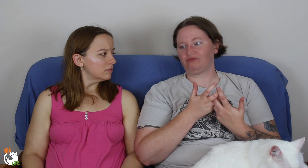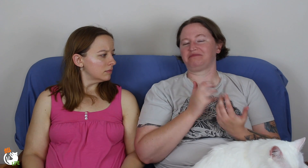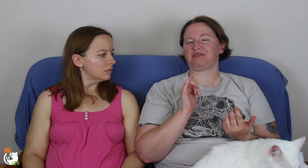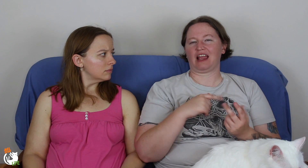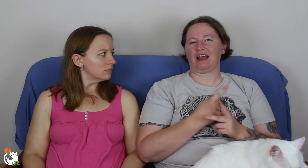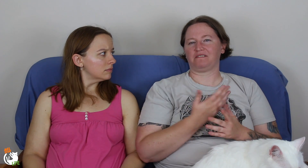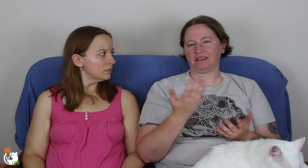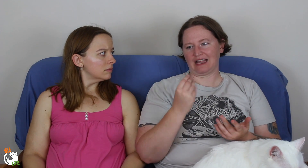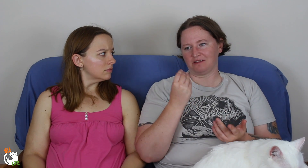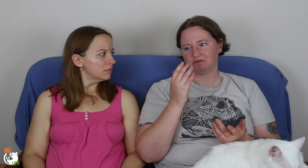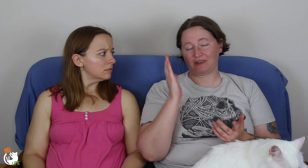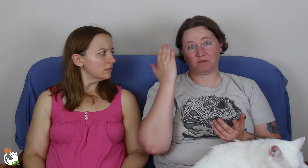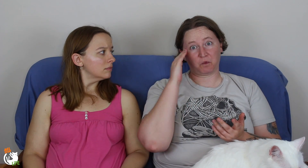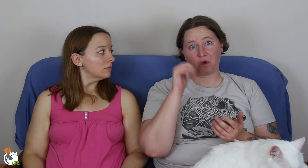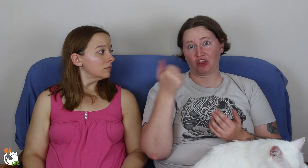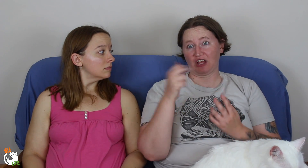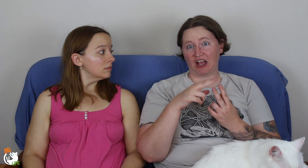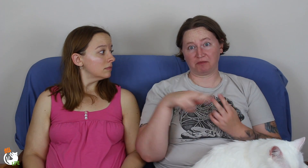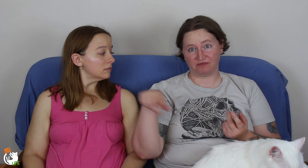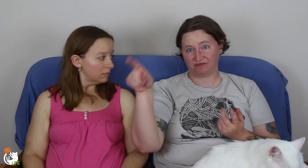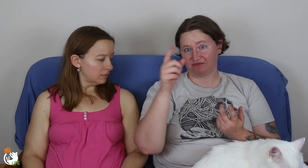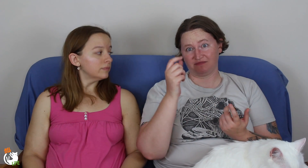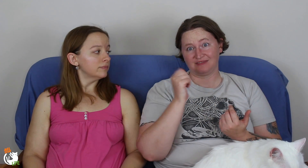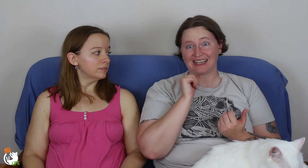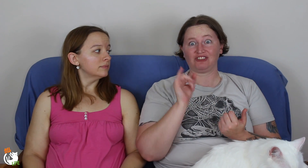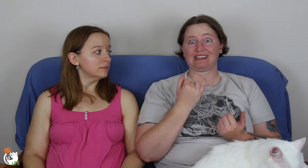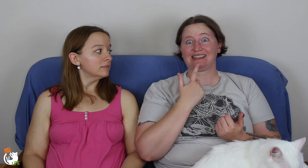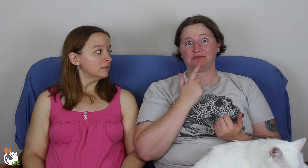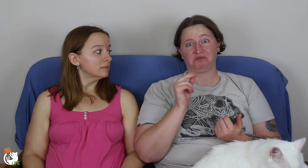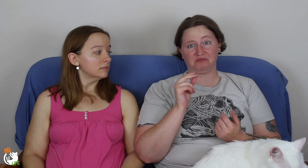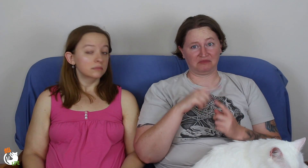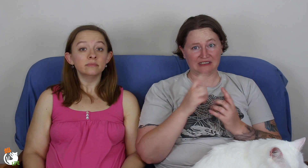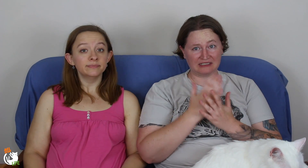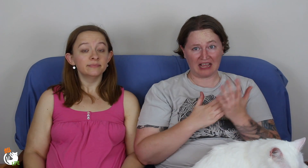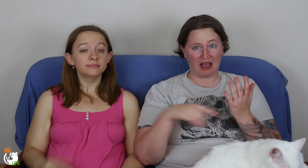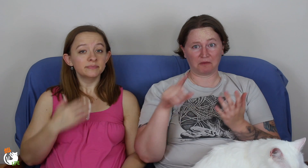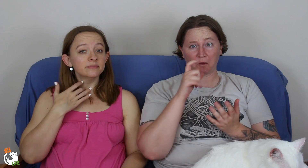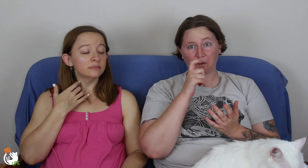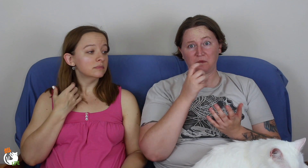to make sure that's it matched for what we want. You know other couples...it's not just for lesbian couples.